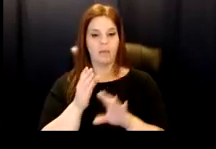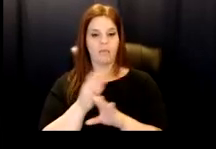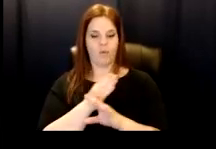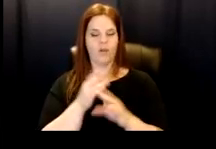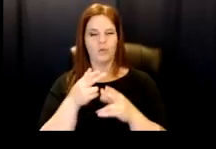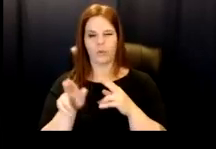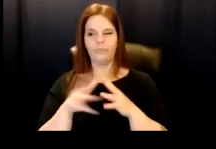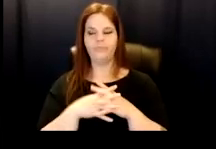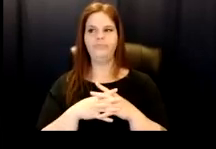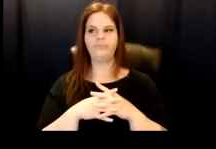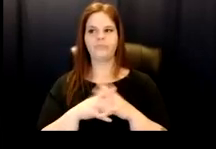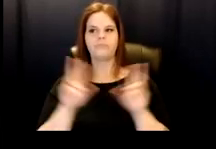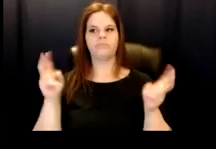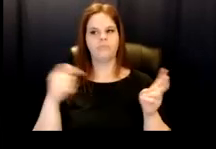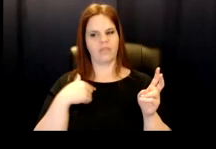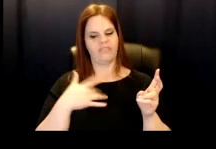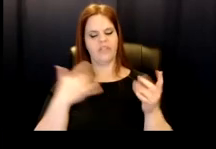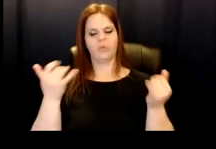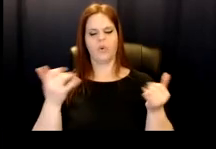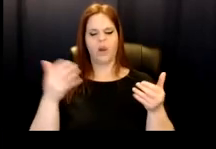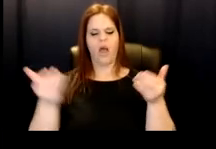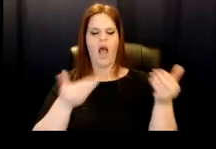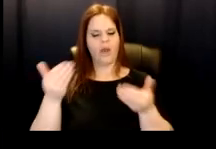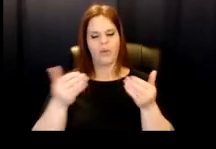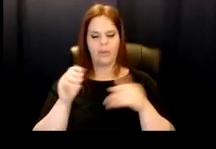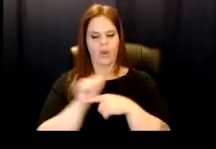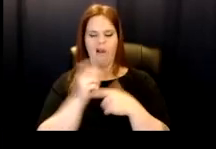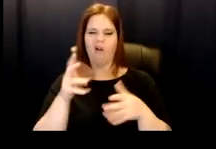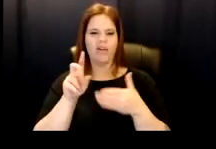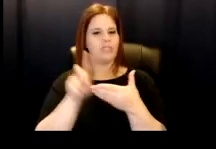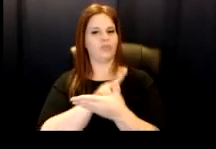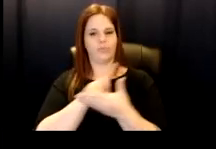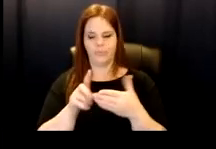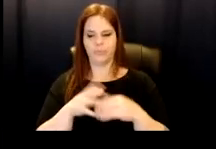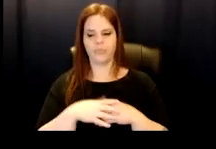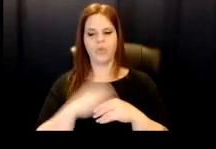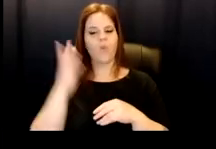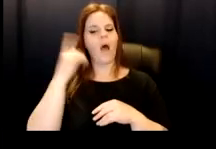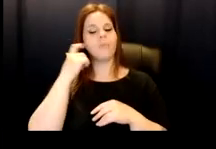the current hiring practices are already discriminatory due to the fact that some applications have